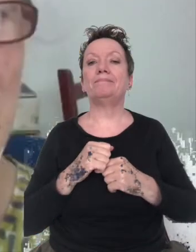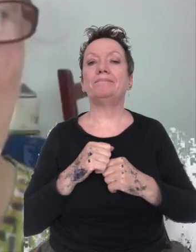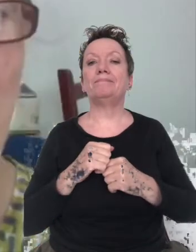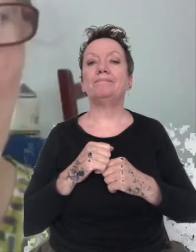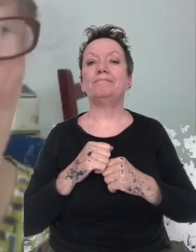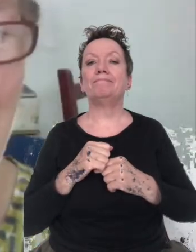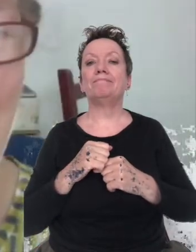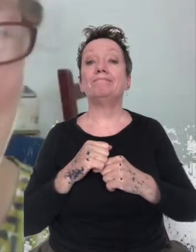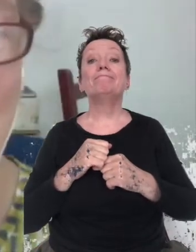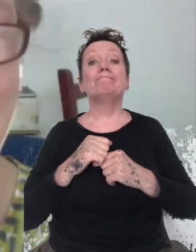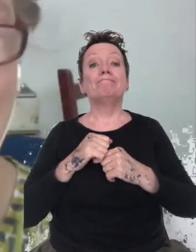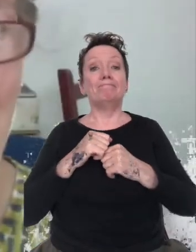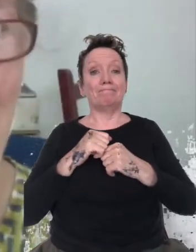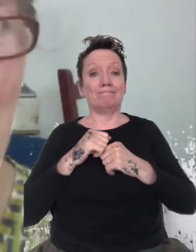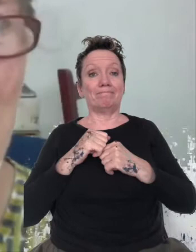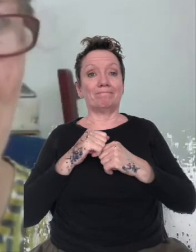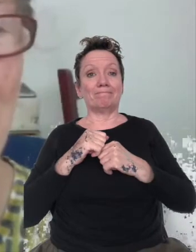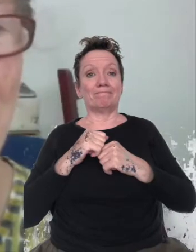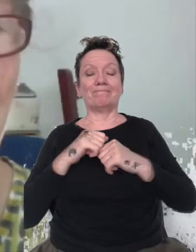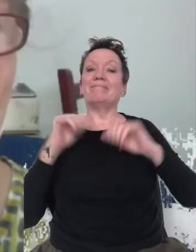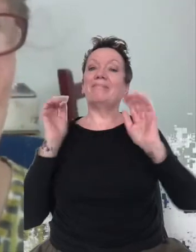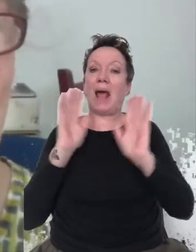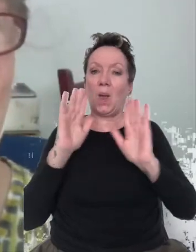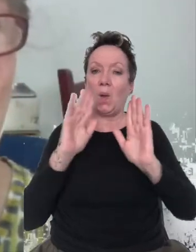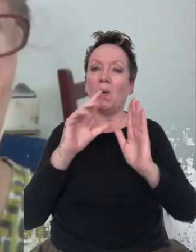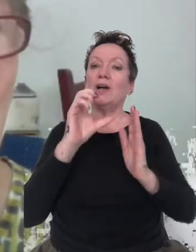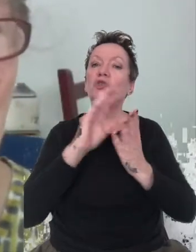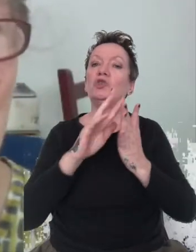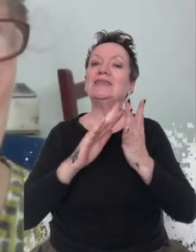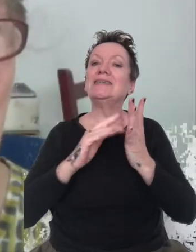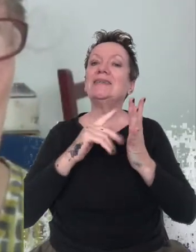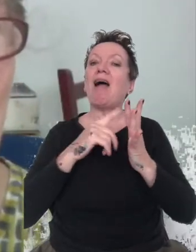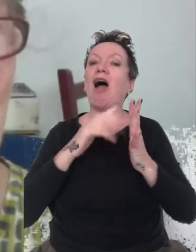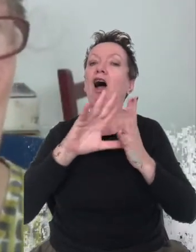So, uh, hello, I'm Cinzia Hardy, I'm the artistic director of